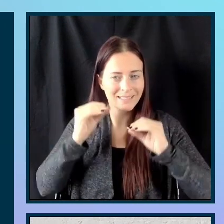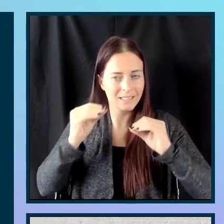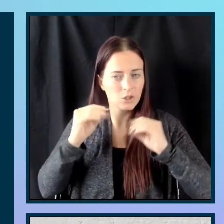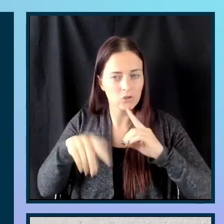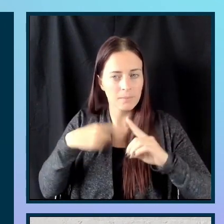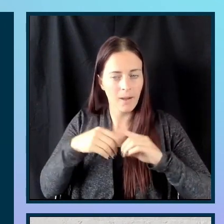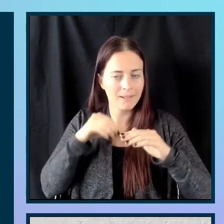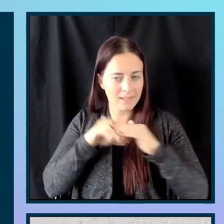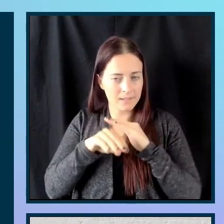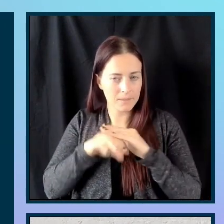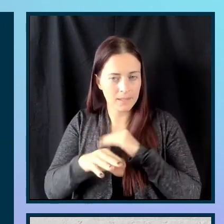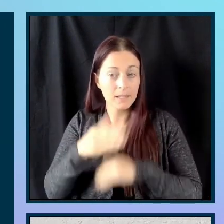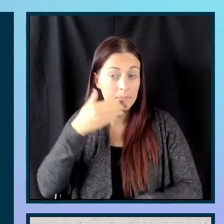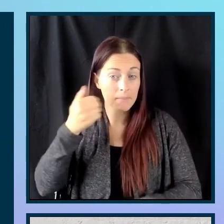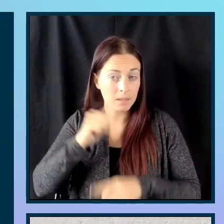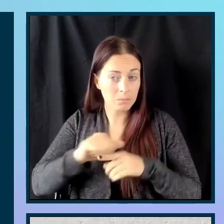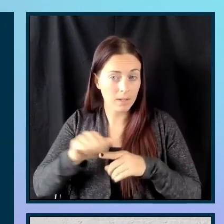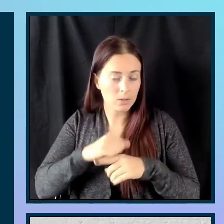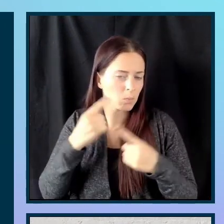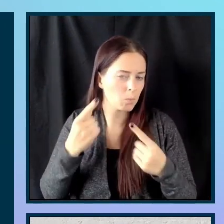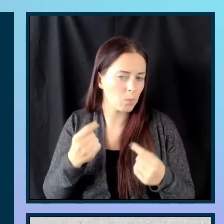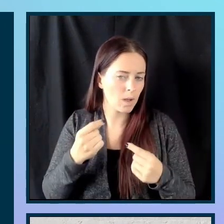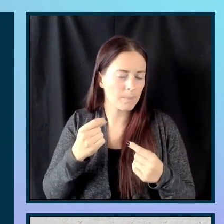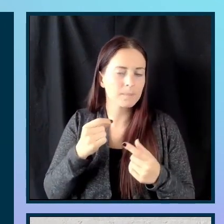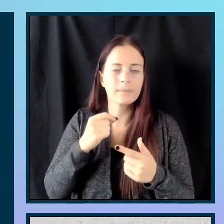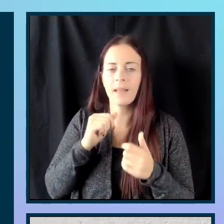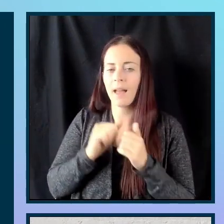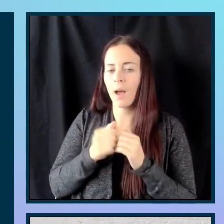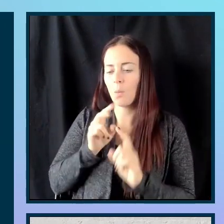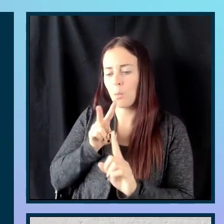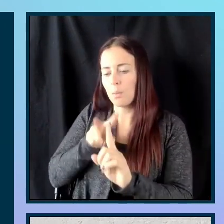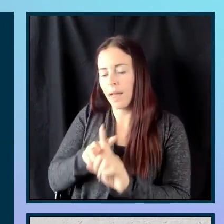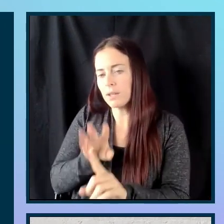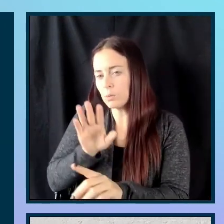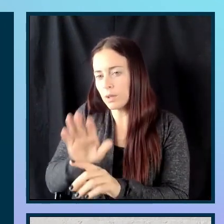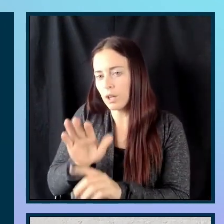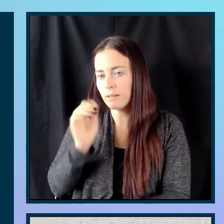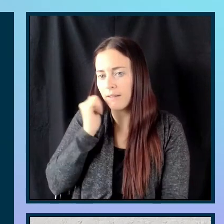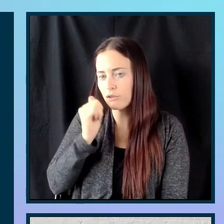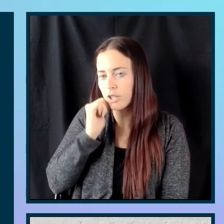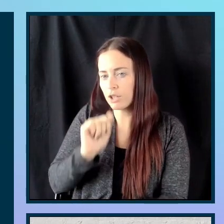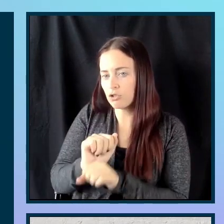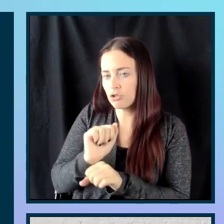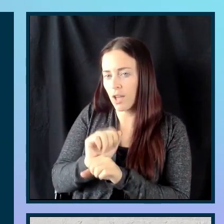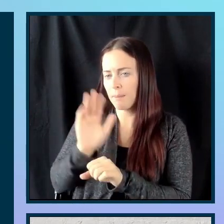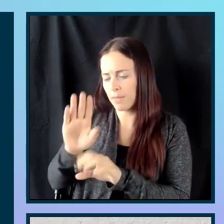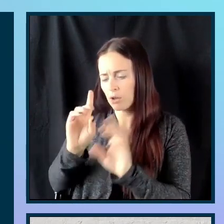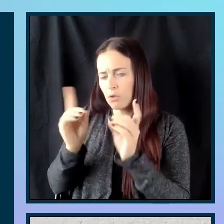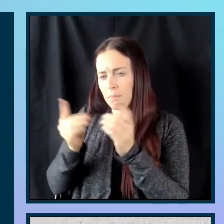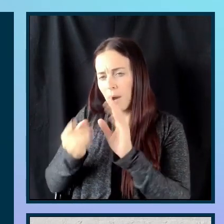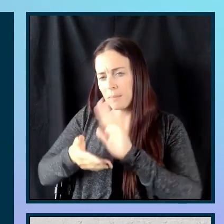that apply specifically to their daily job and department operations. You give employees the tools they need